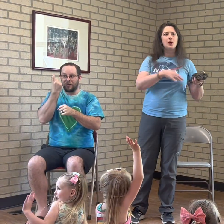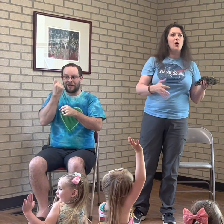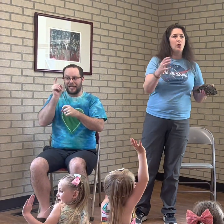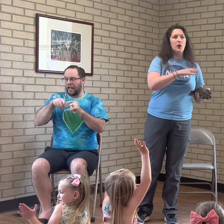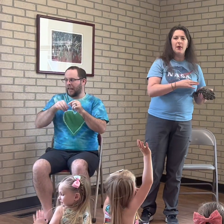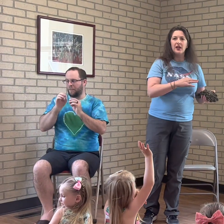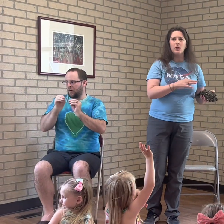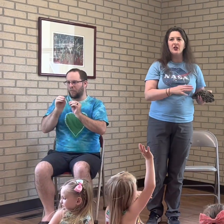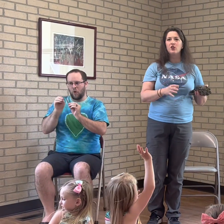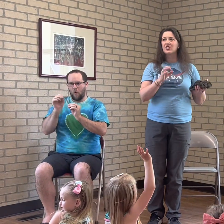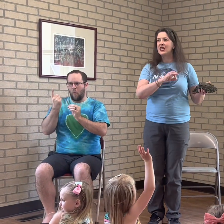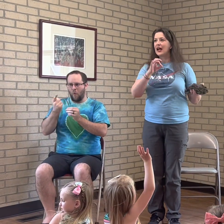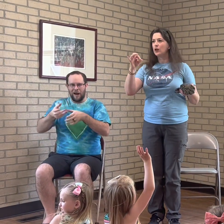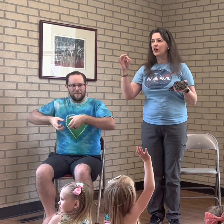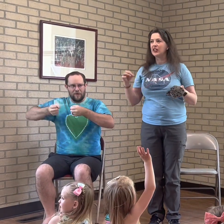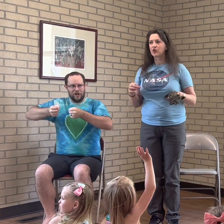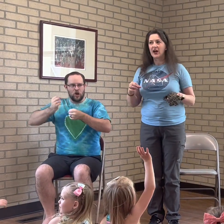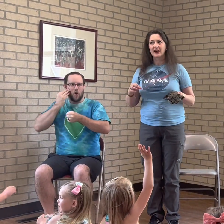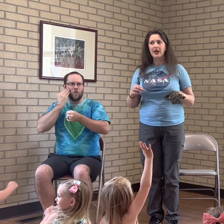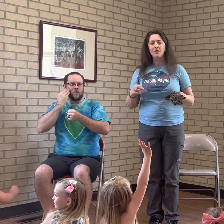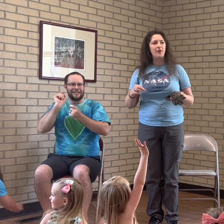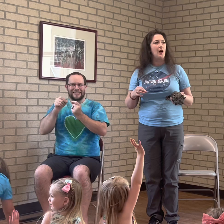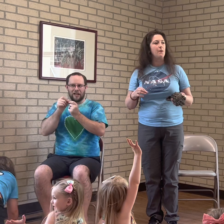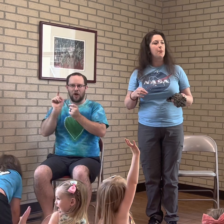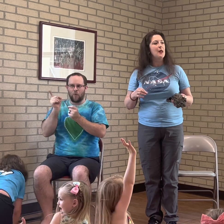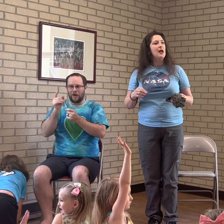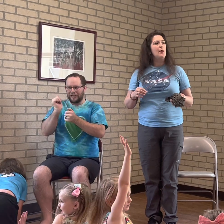put them all in one bucket. We need to know exactly where each rock came from. And we've